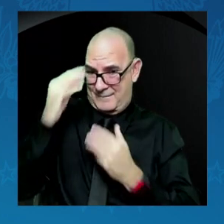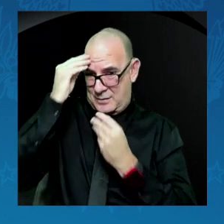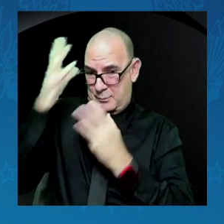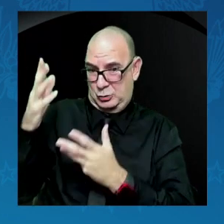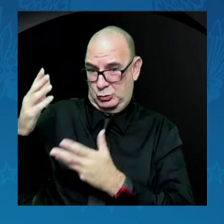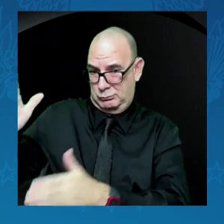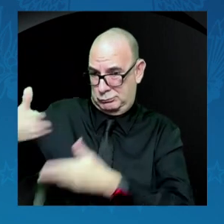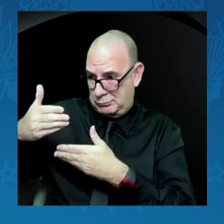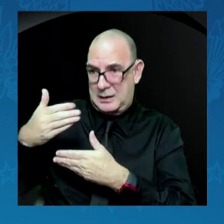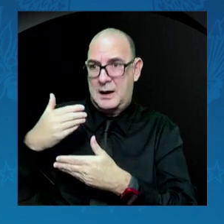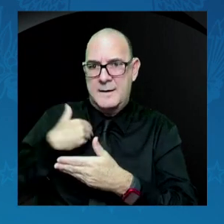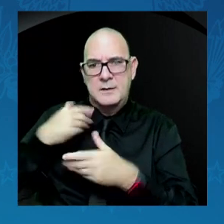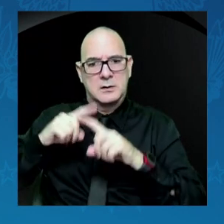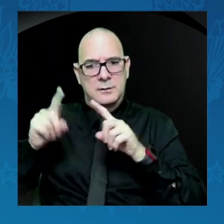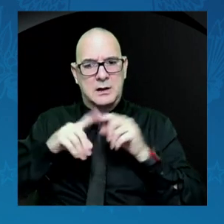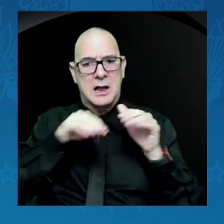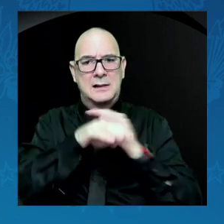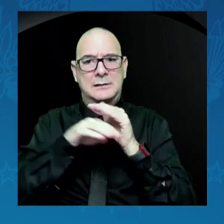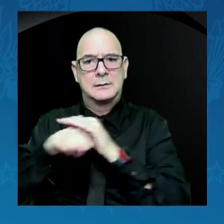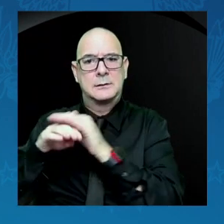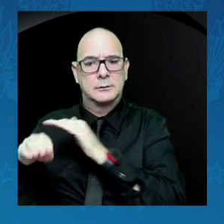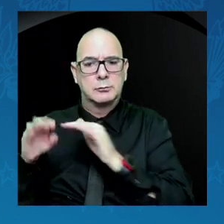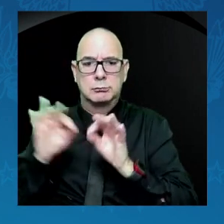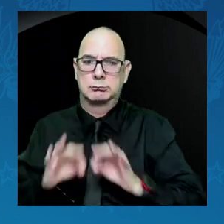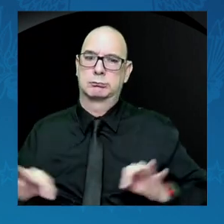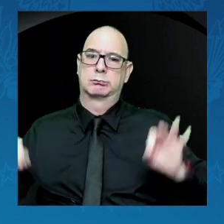And that's why we are exploring the idea